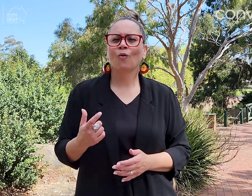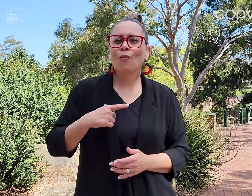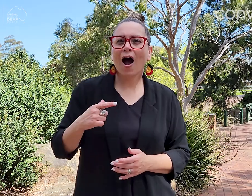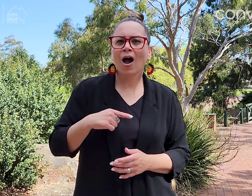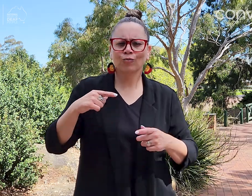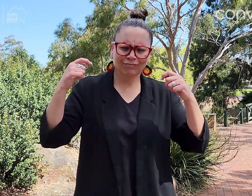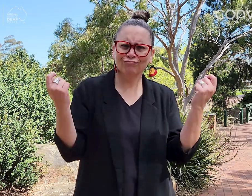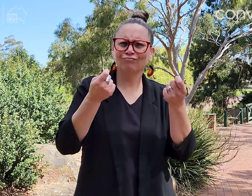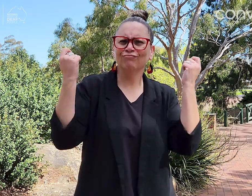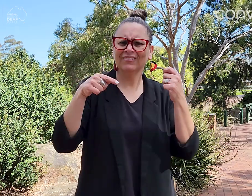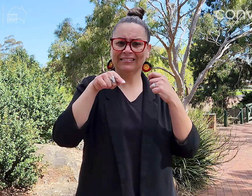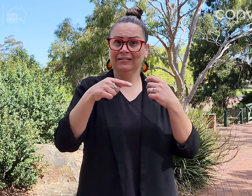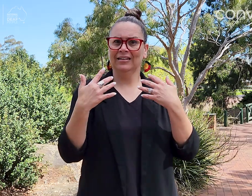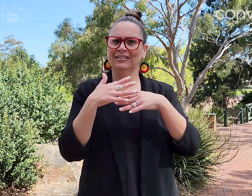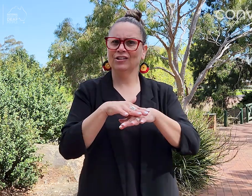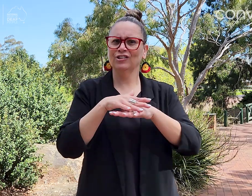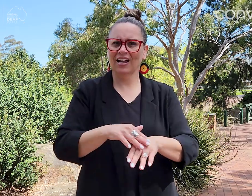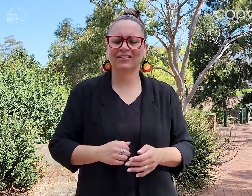That’s why we should celebrate intersectionality.